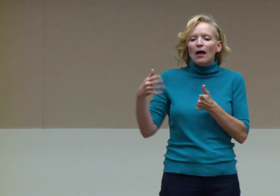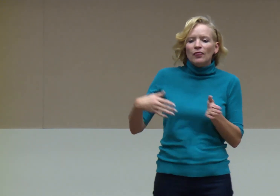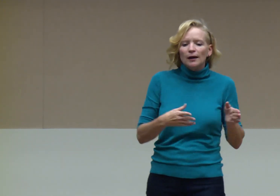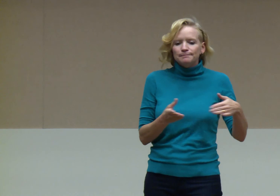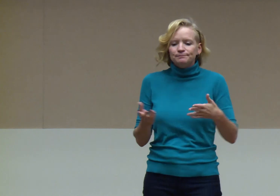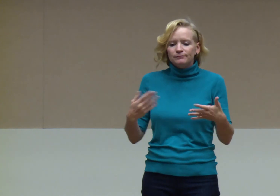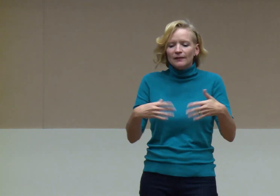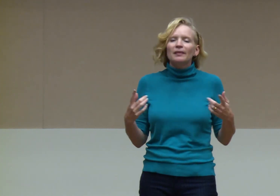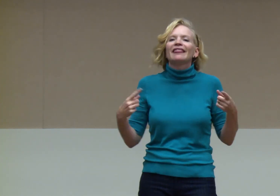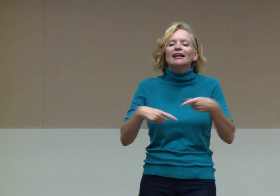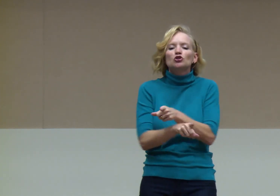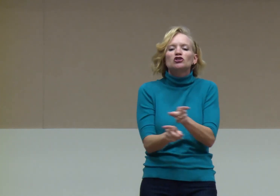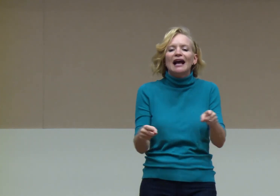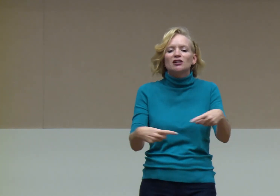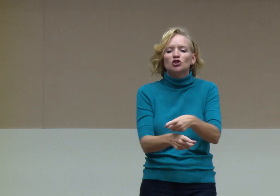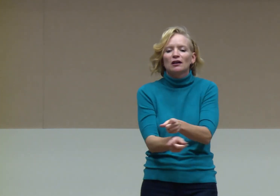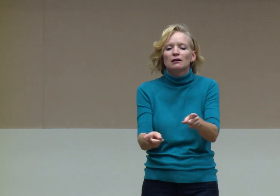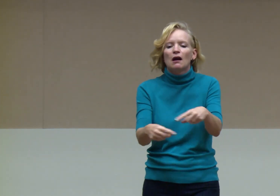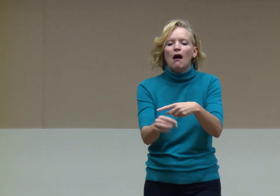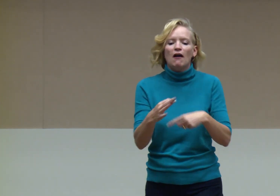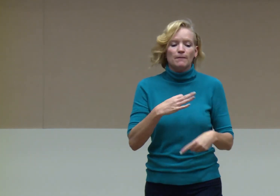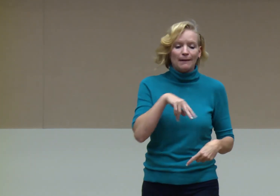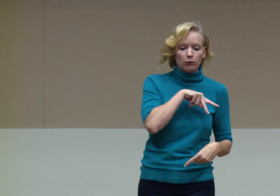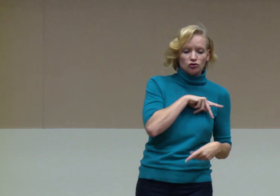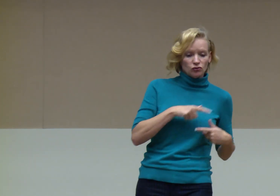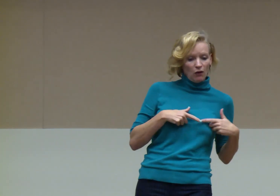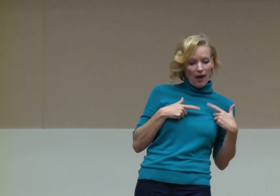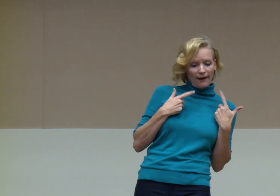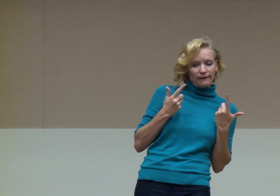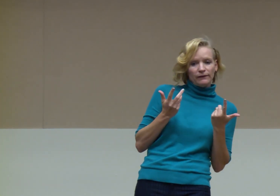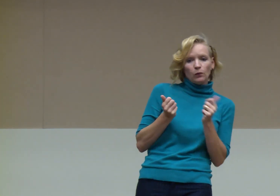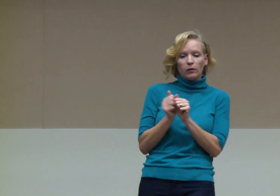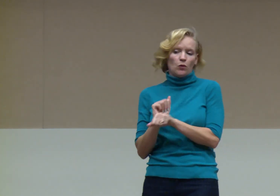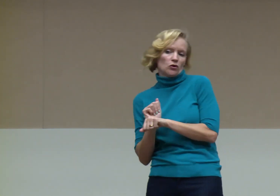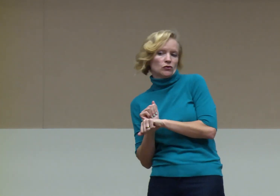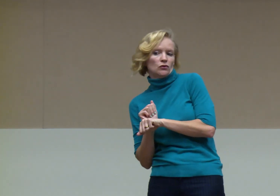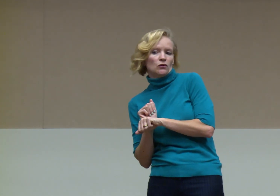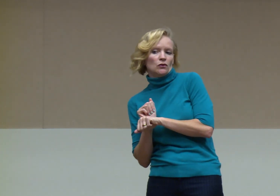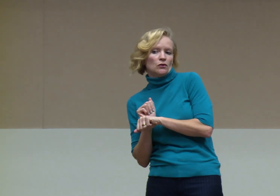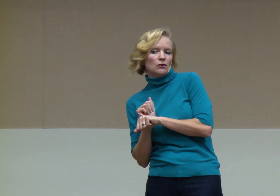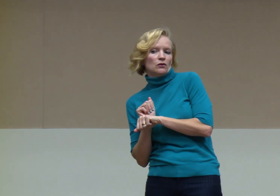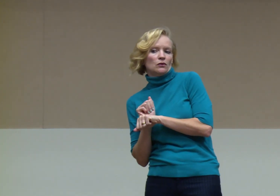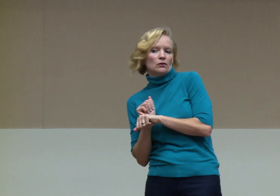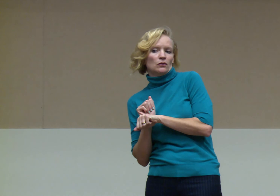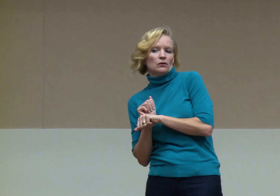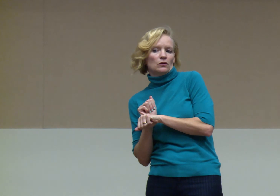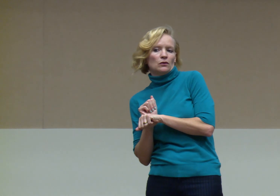and talk about the intersection of my personal life and how it intersects with my work.